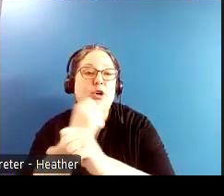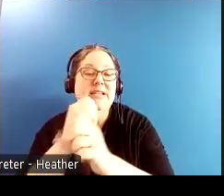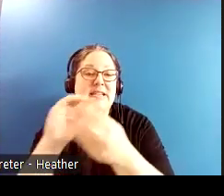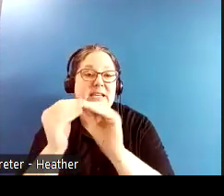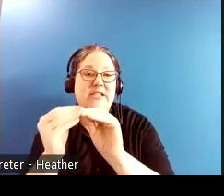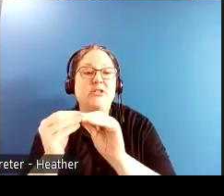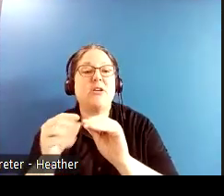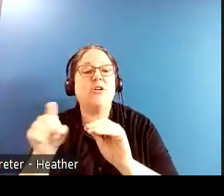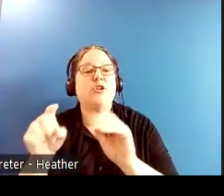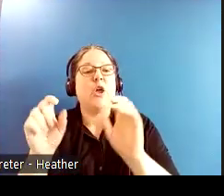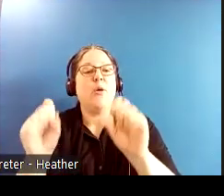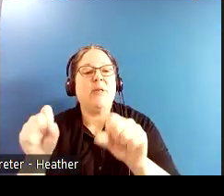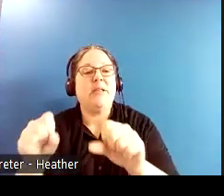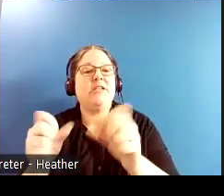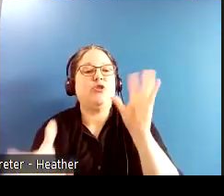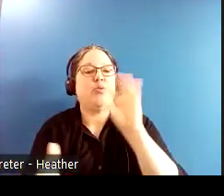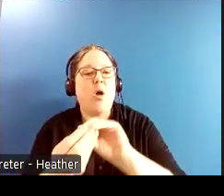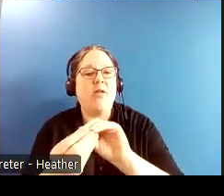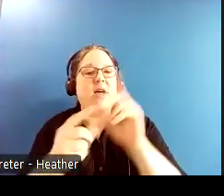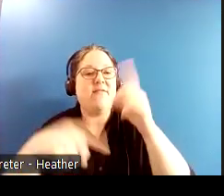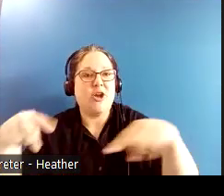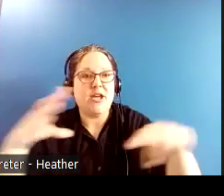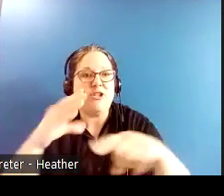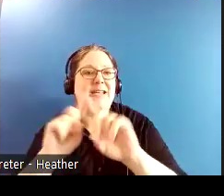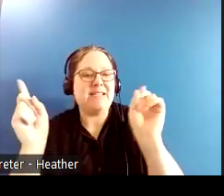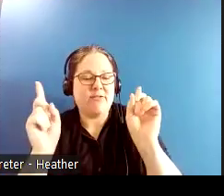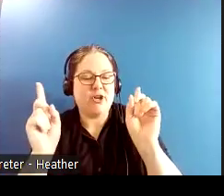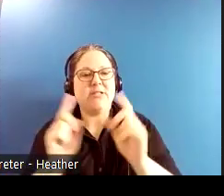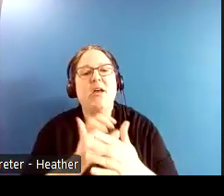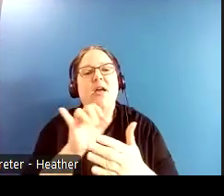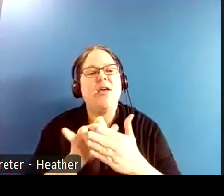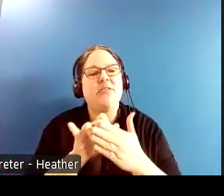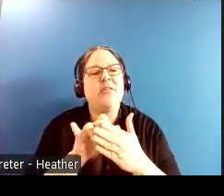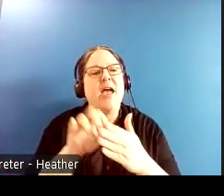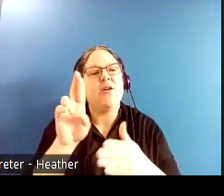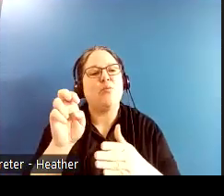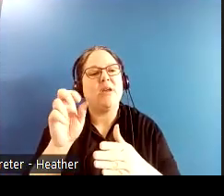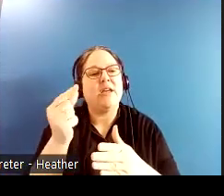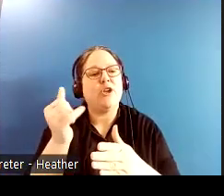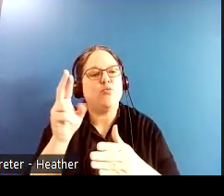variation and differences. So uh the regression coefficient, covariance and correlation all